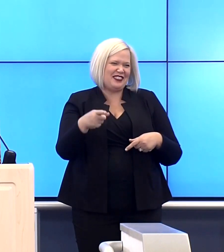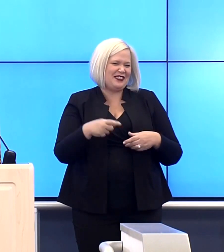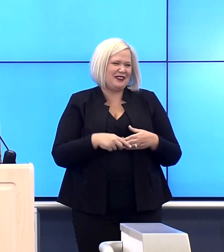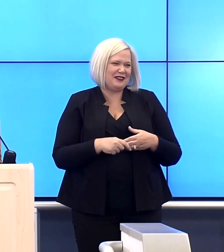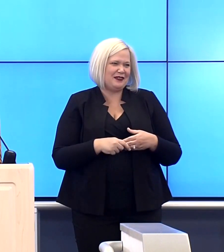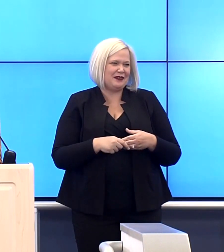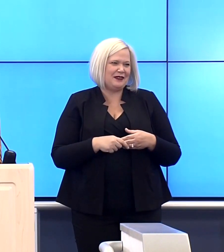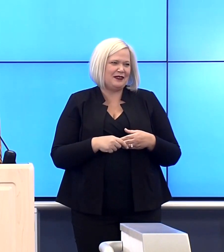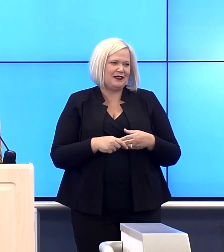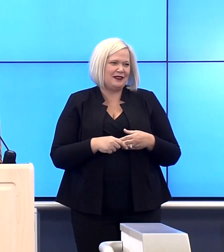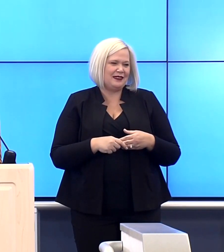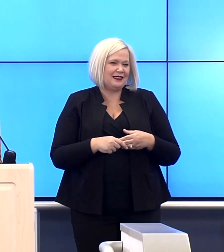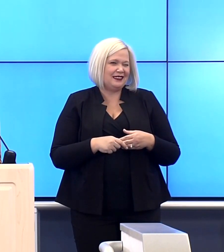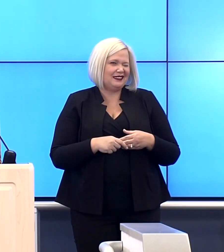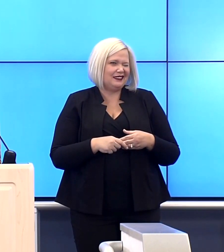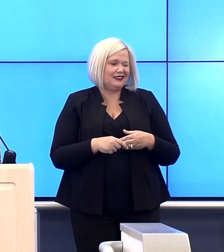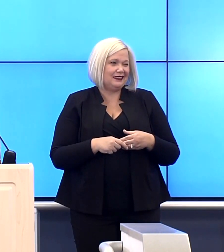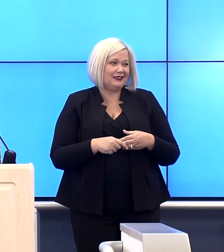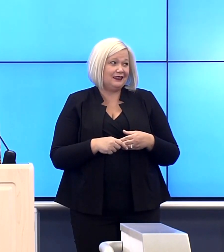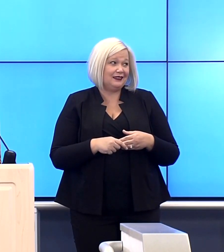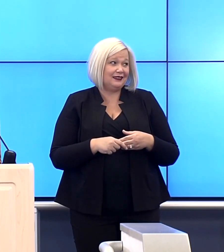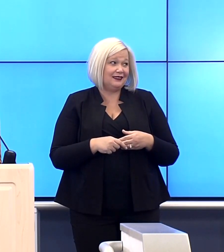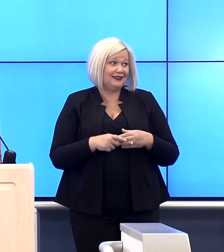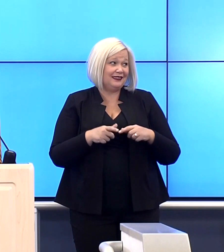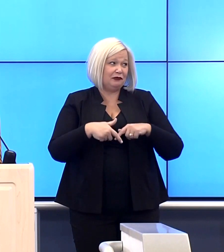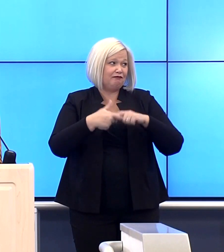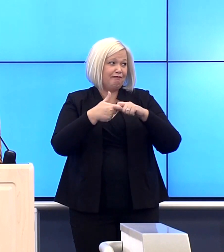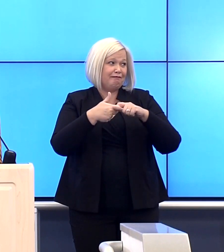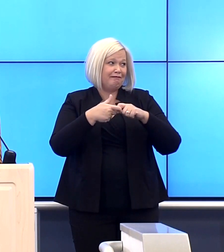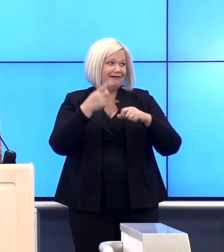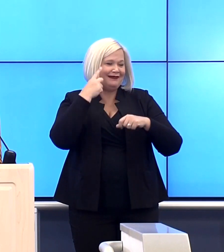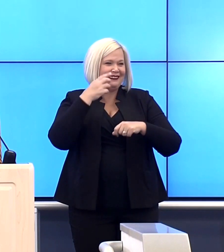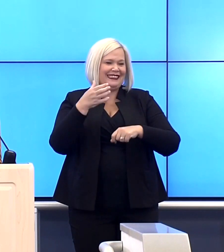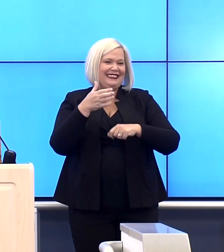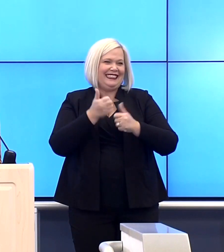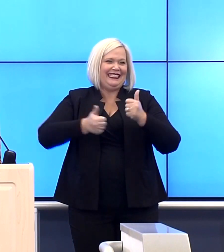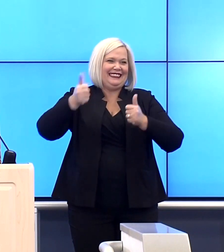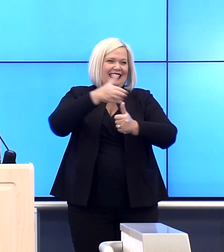[ AUDIO NOT UNDERSTANDABLE ] >> WE CAN’T HEAR YOU. WE CAN’T HEAR YOU. >> -- THAT YOU WERE DOING THIS